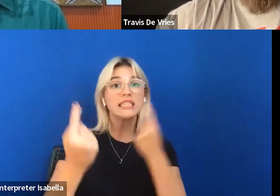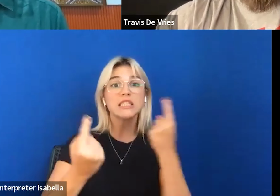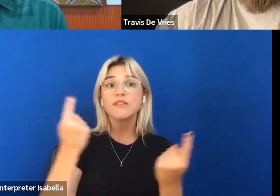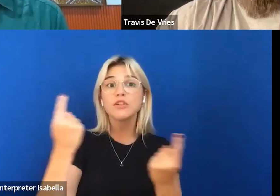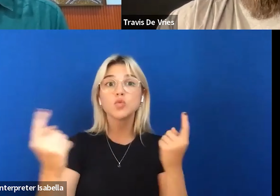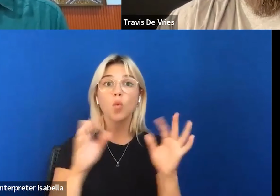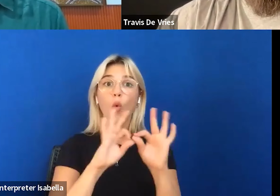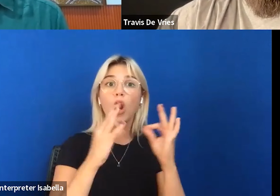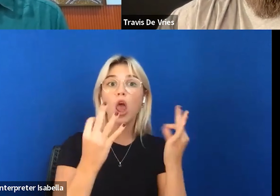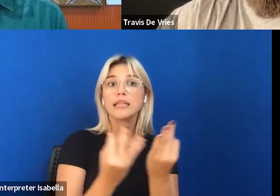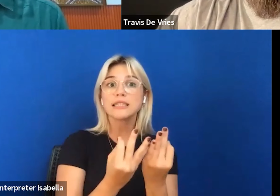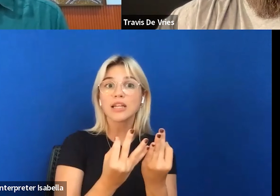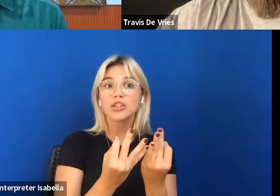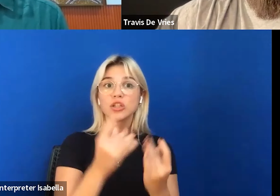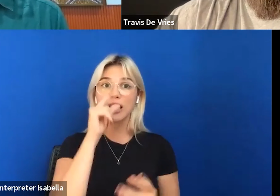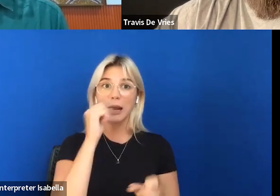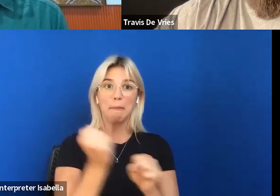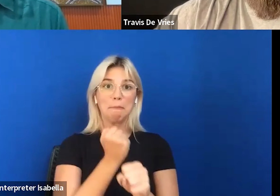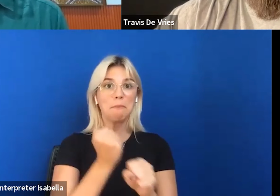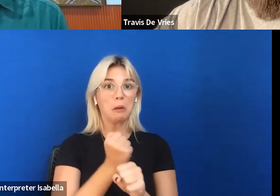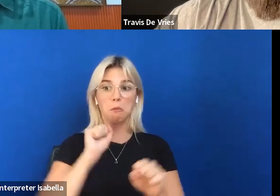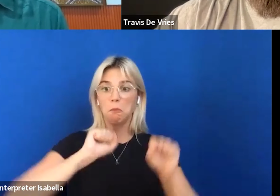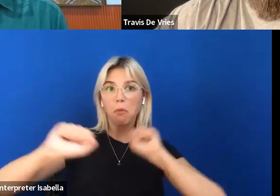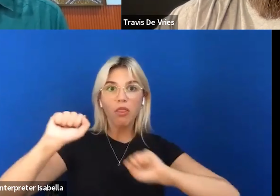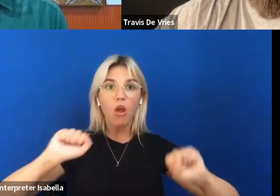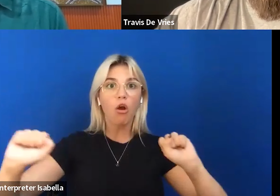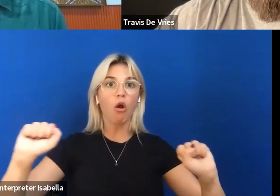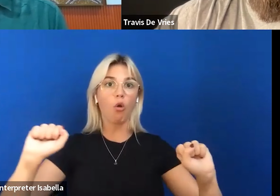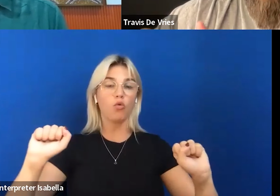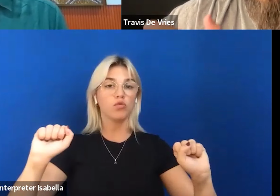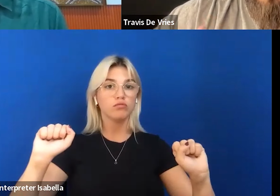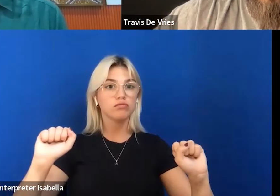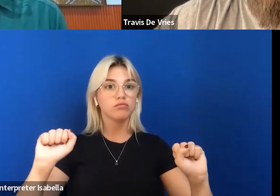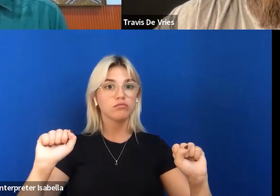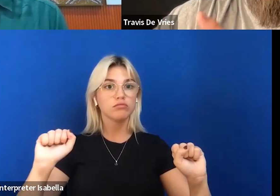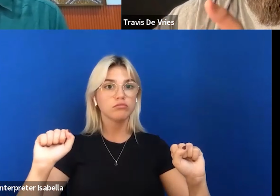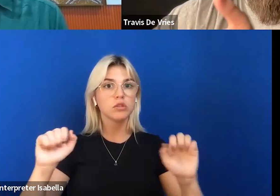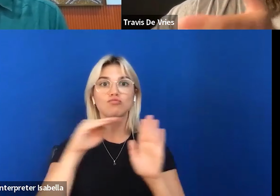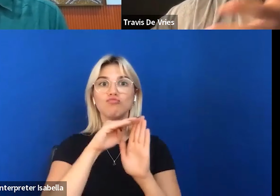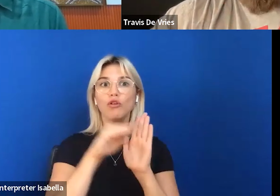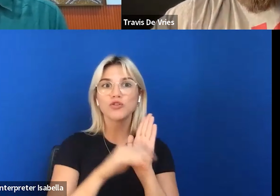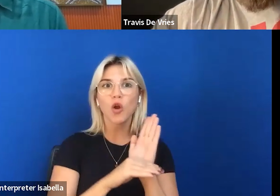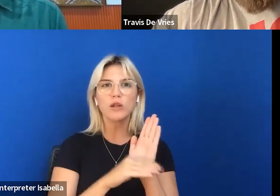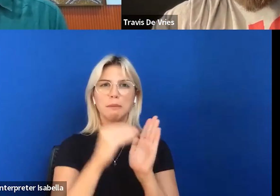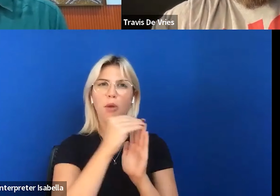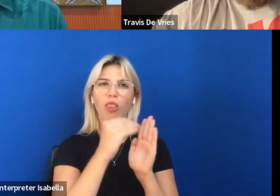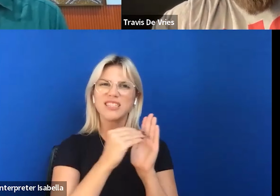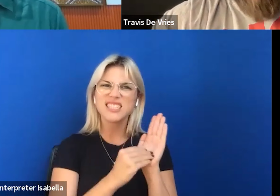to create their own protocols policy based off